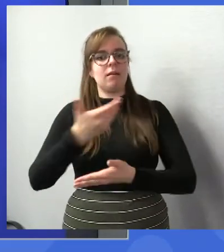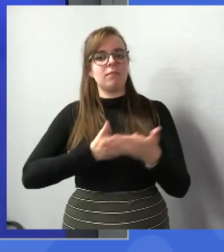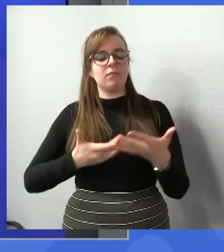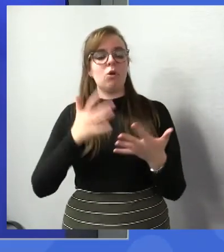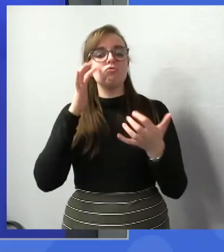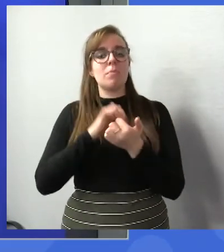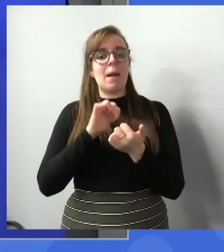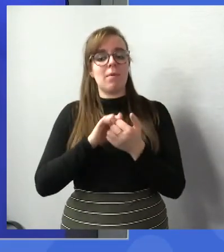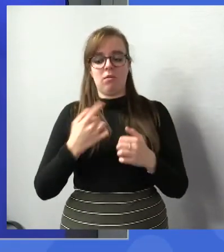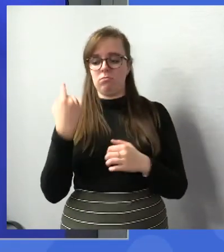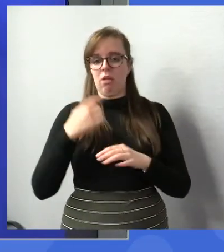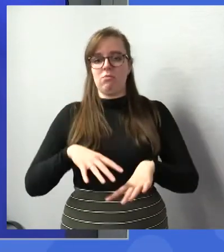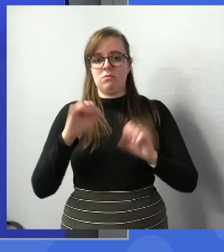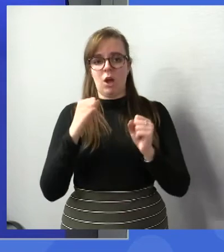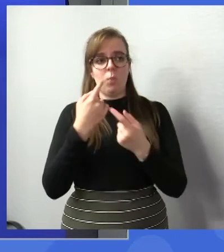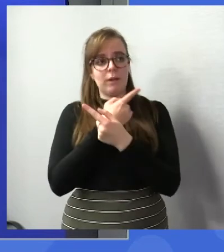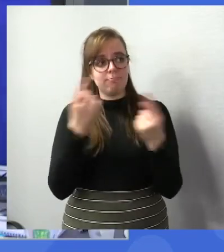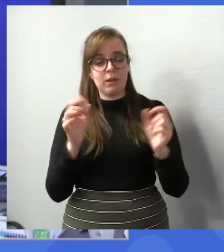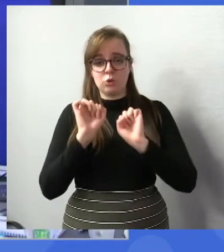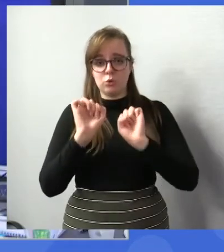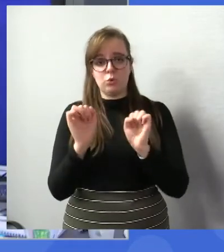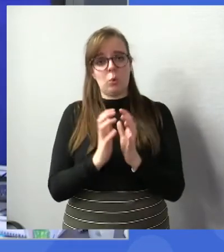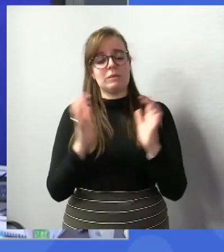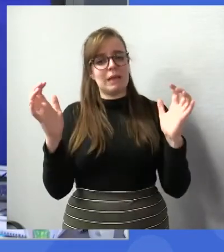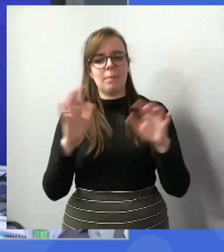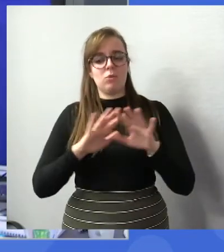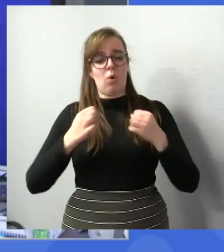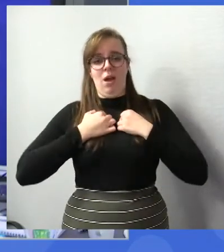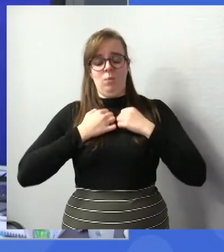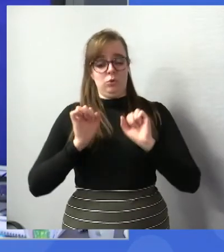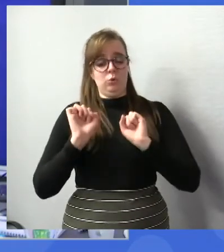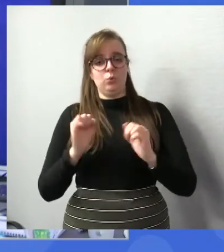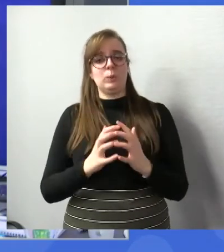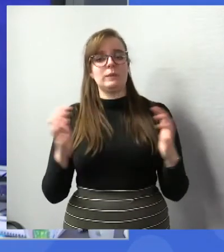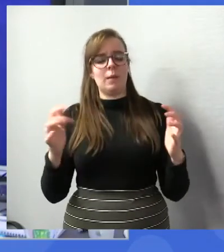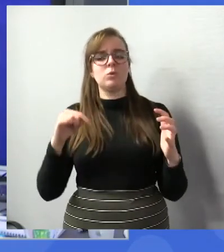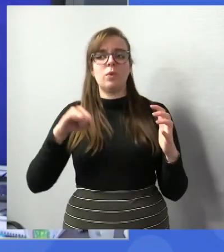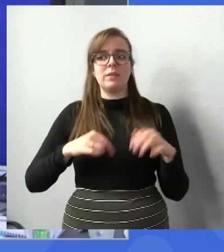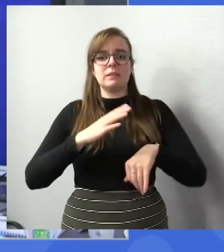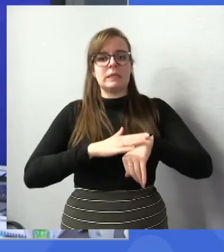your assembly it's not ours it's yours and and this is the time to reflect on